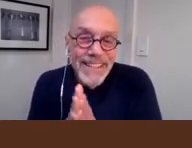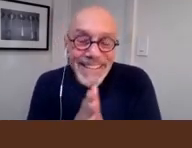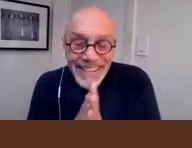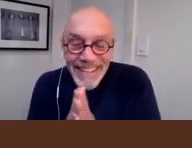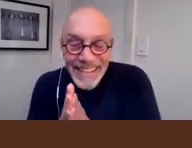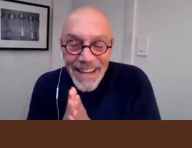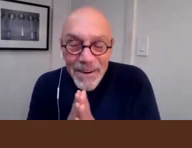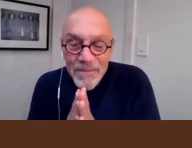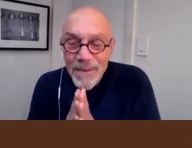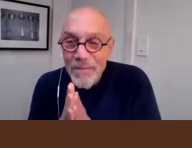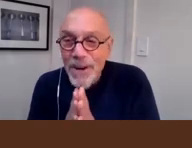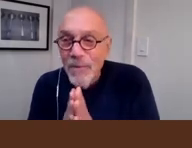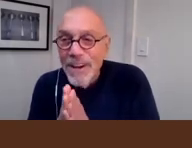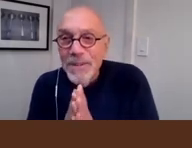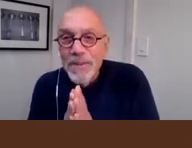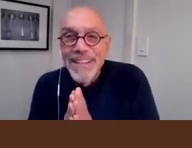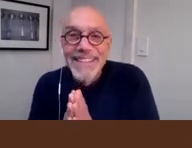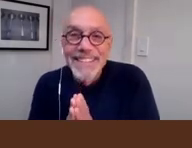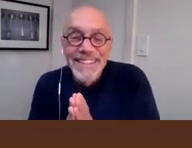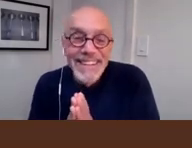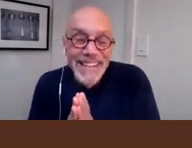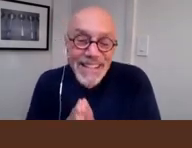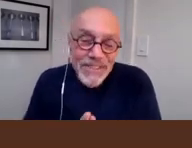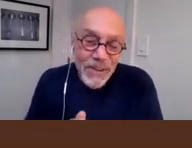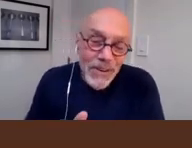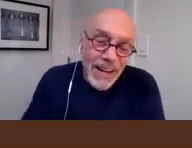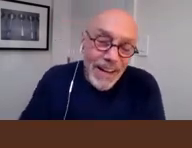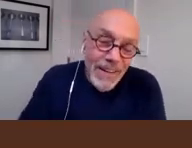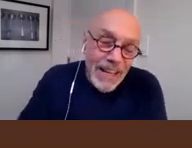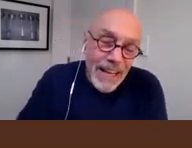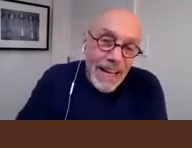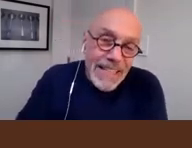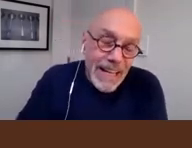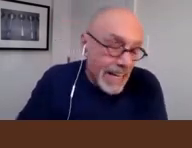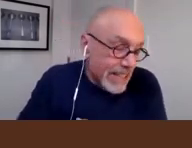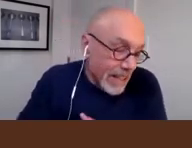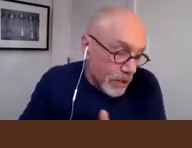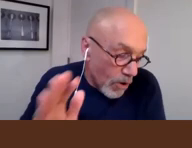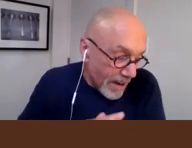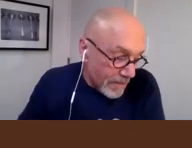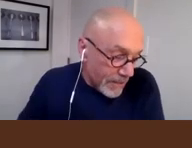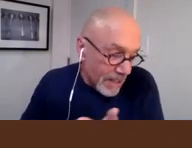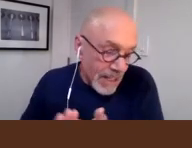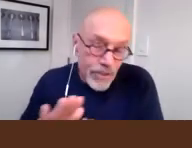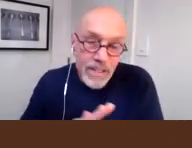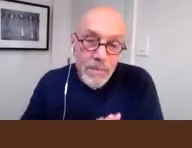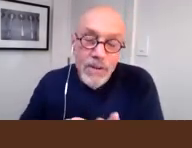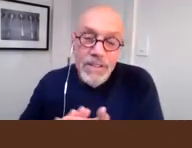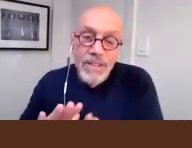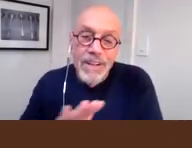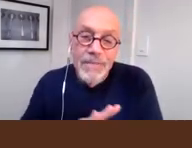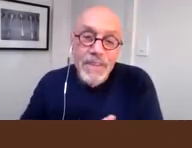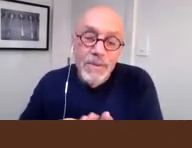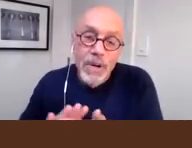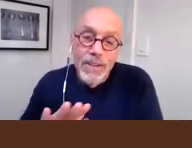But now I am where I wanted to be. So as I left you off, I talked about what